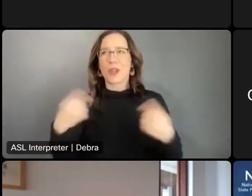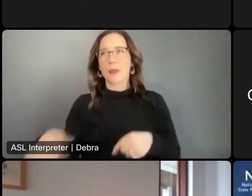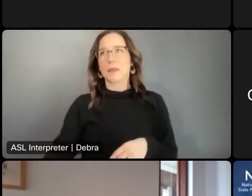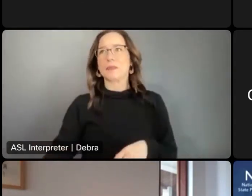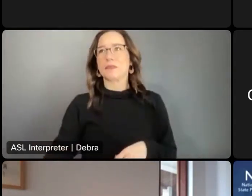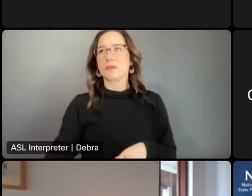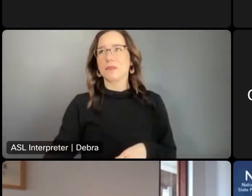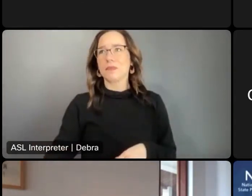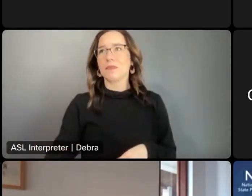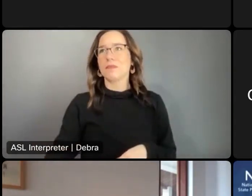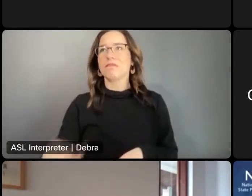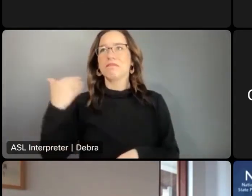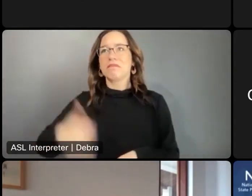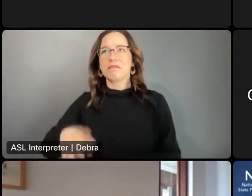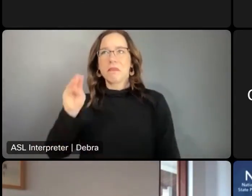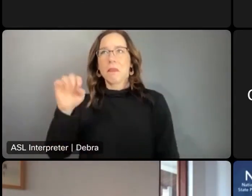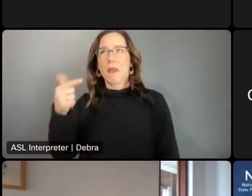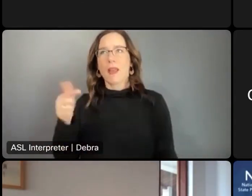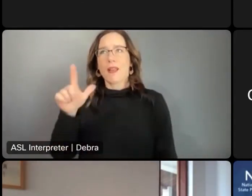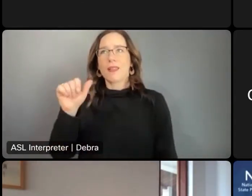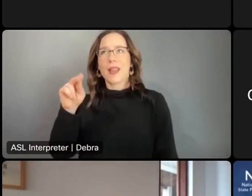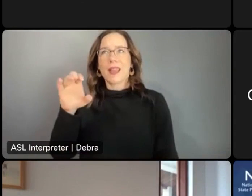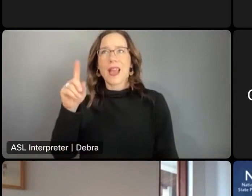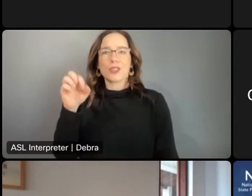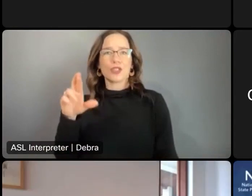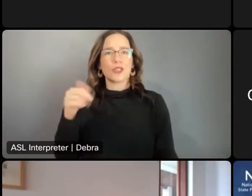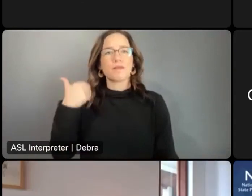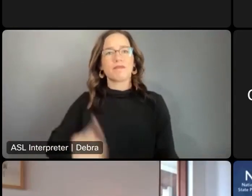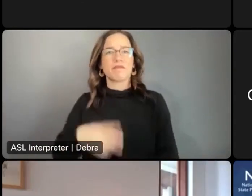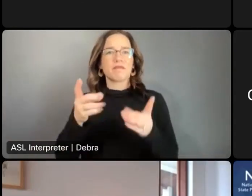My name is Meg Lancaster and I'm the Director of Research and Innovation